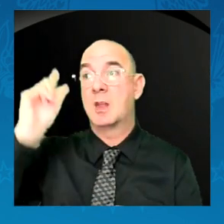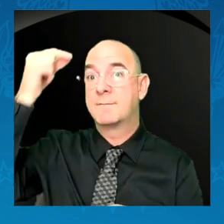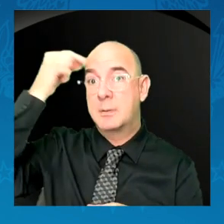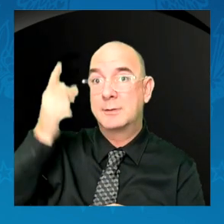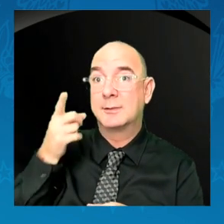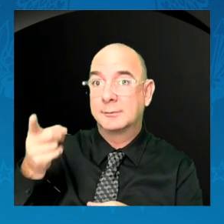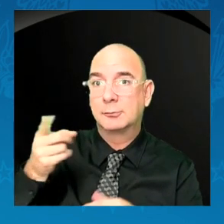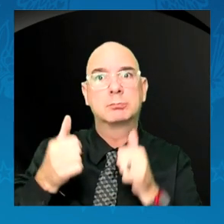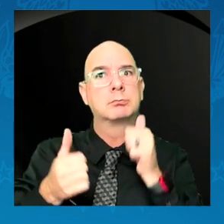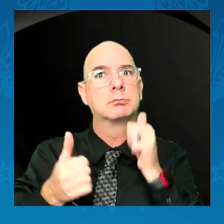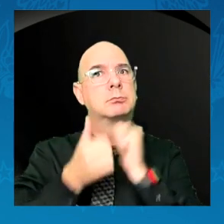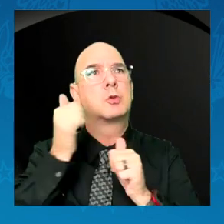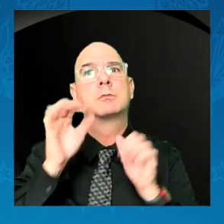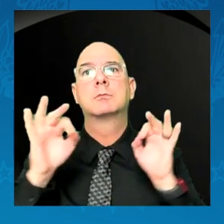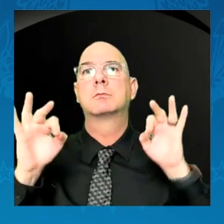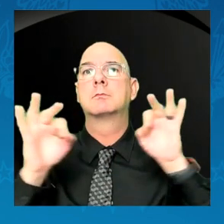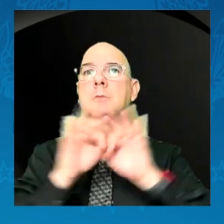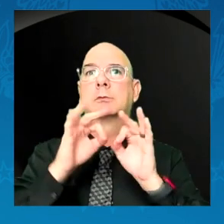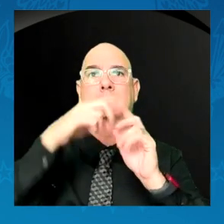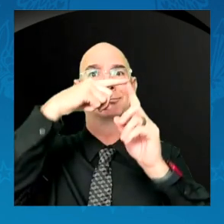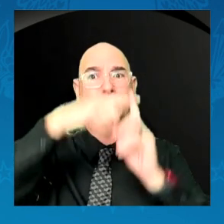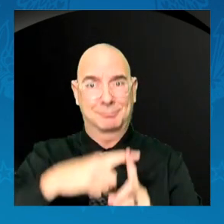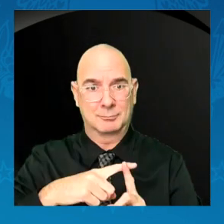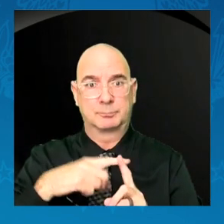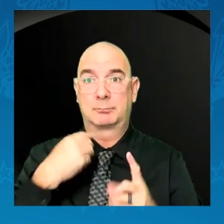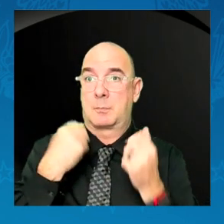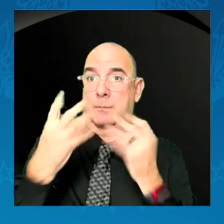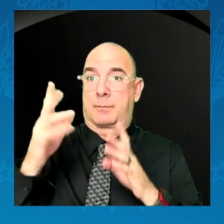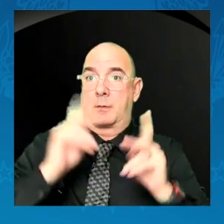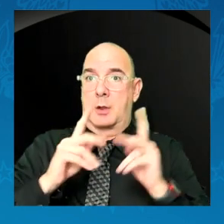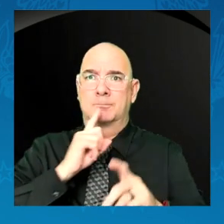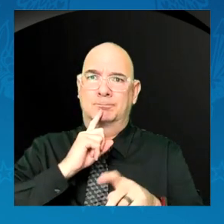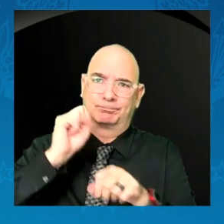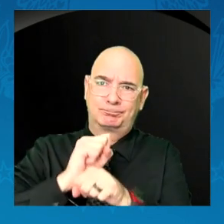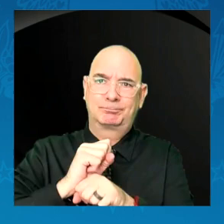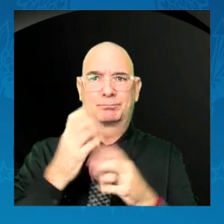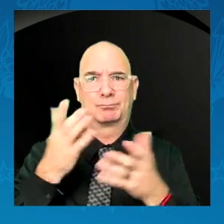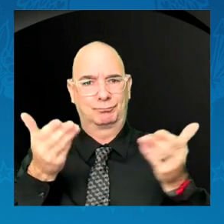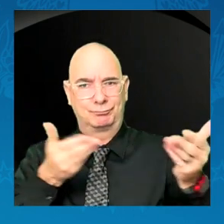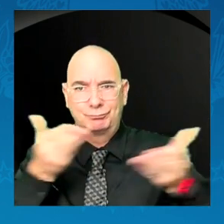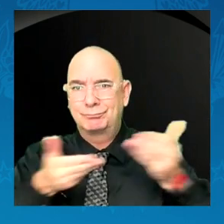the dedicated public servants across all of our agencies and something that you have charged with --